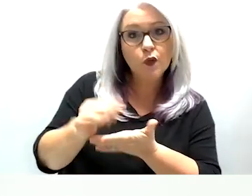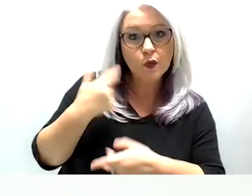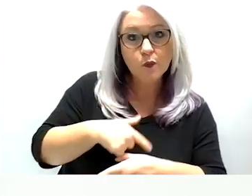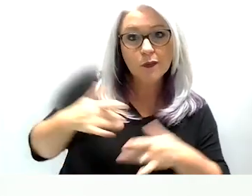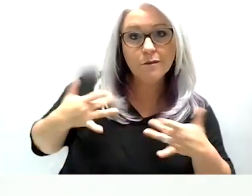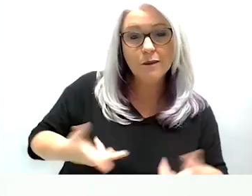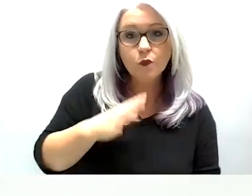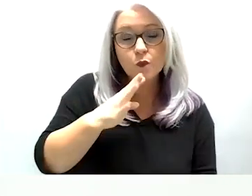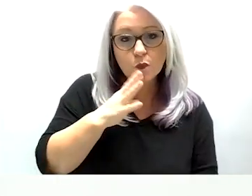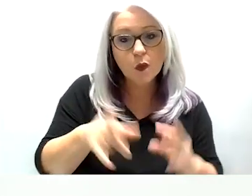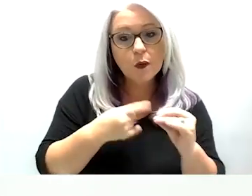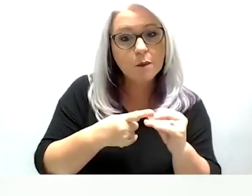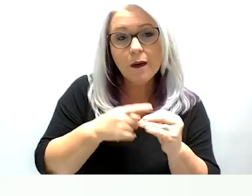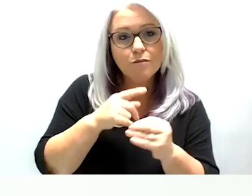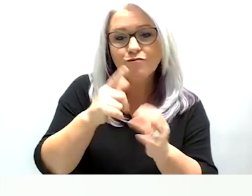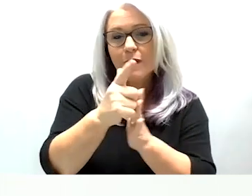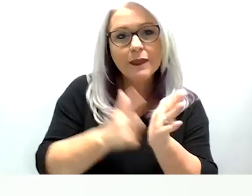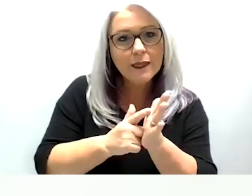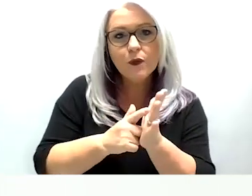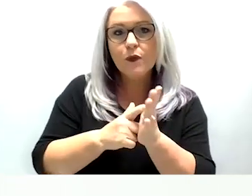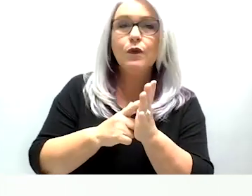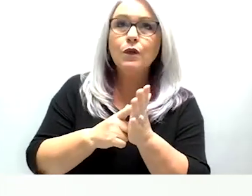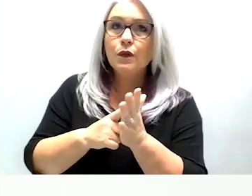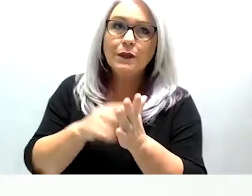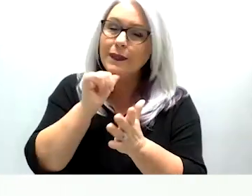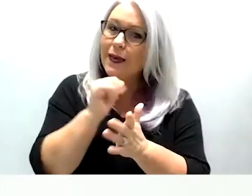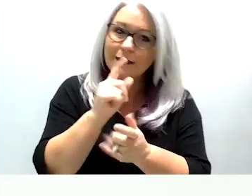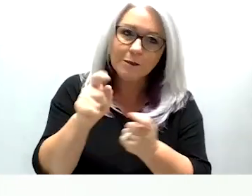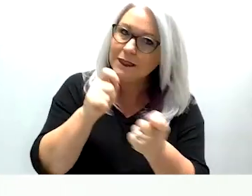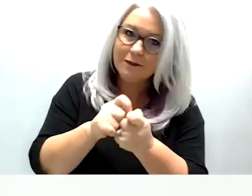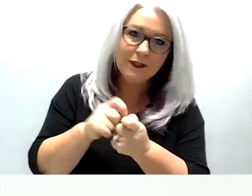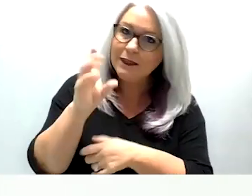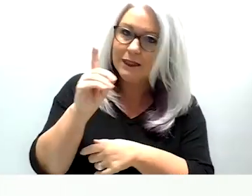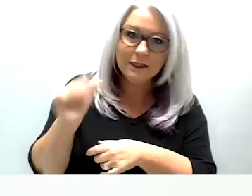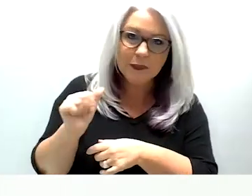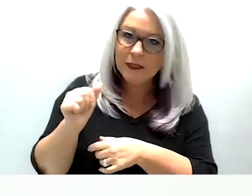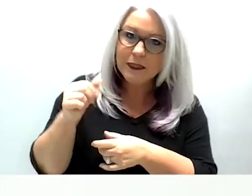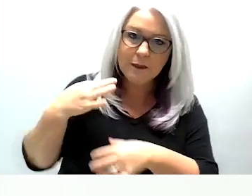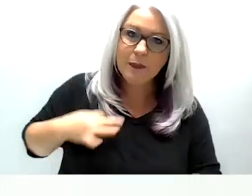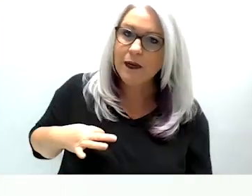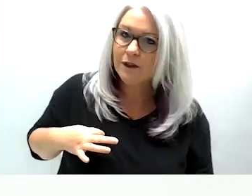talking about usually those legal statutes and not disability benefits. We are not an office that helps people generally apply for disability